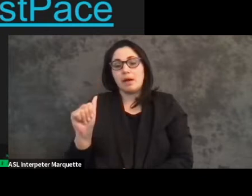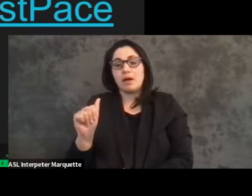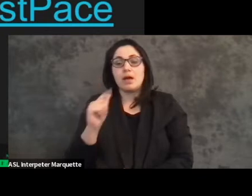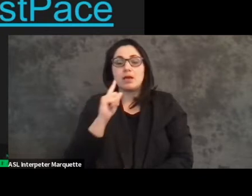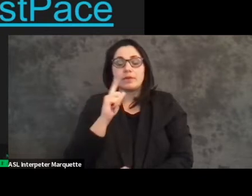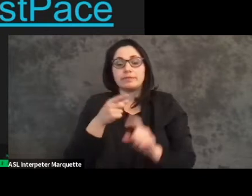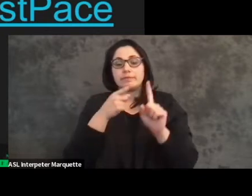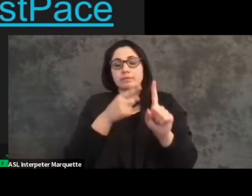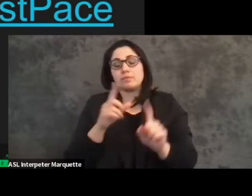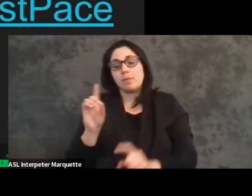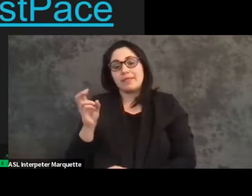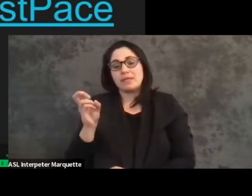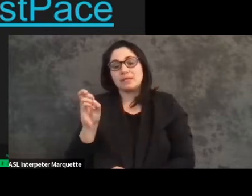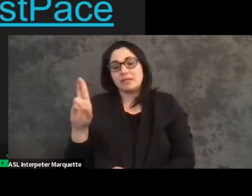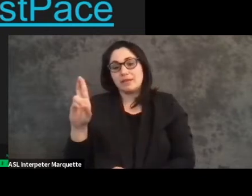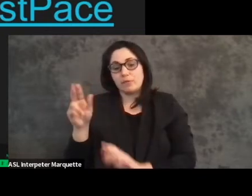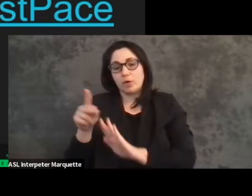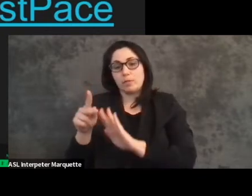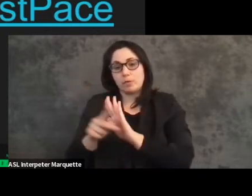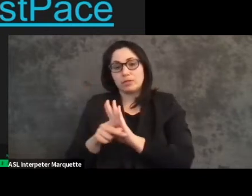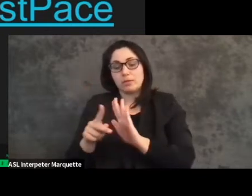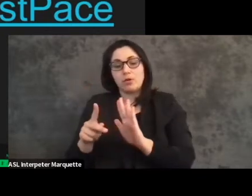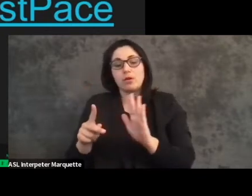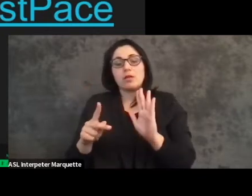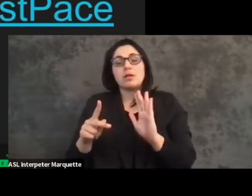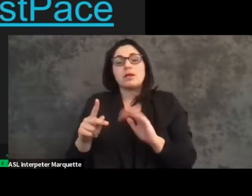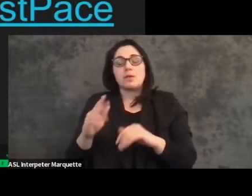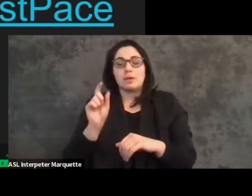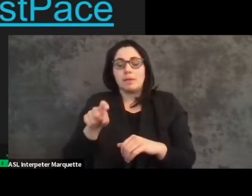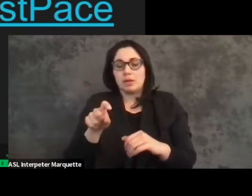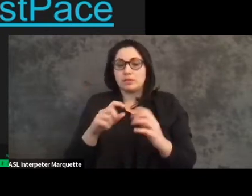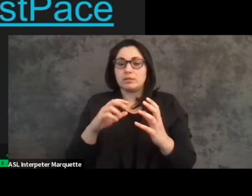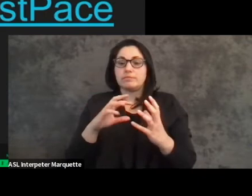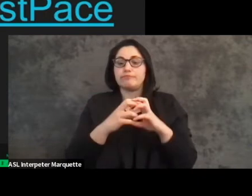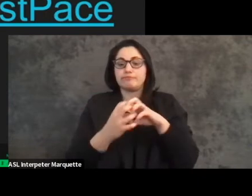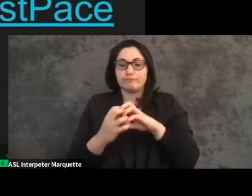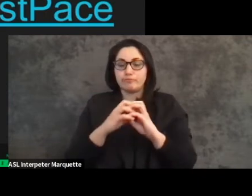of people with HIV, known as MIPA, originally inspired by the visionary Denver Principles